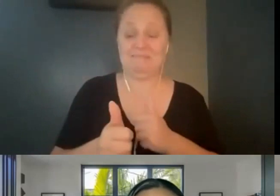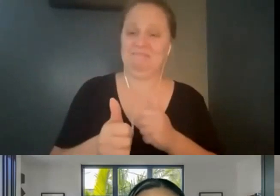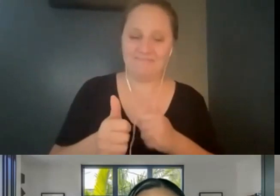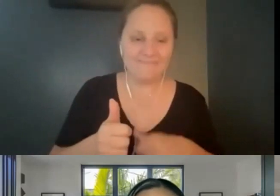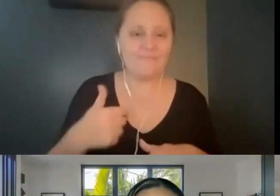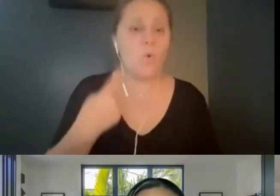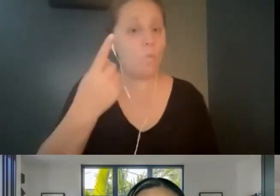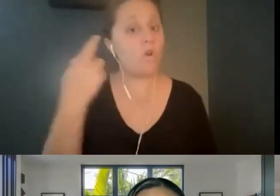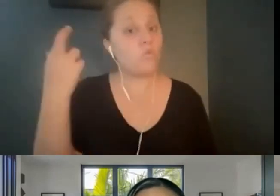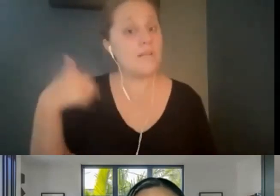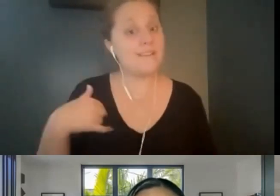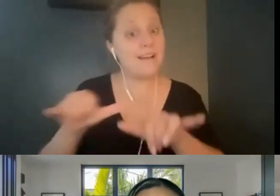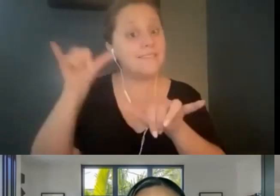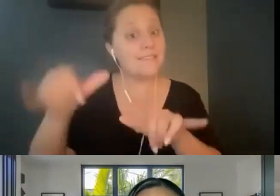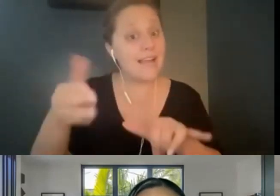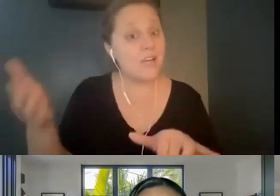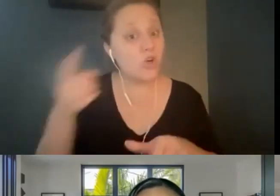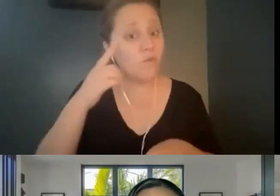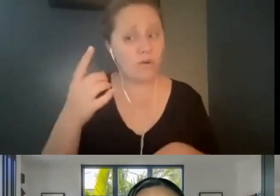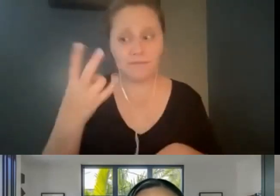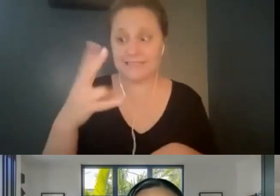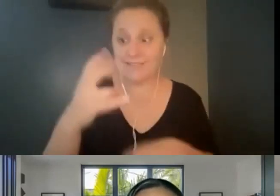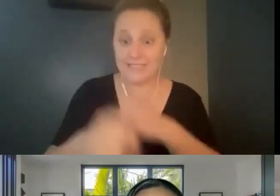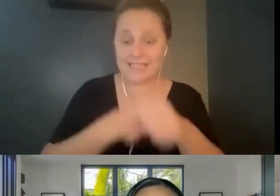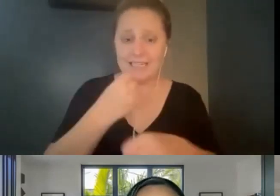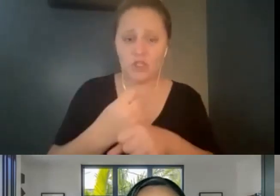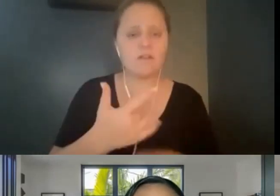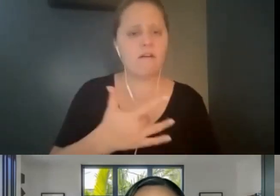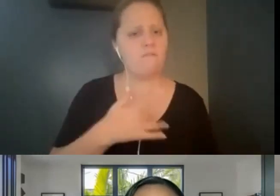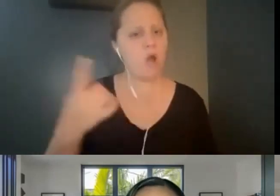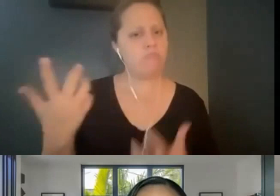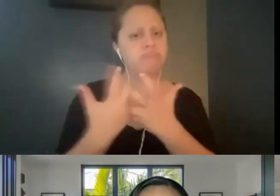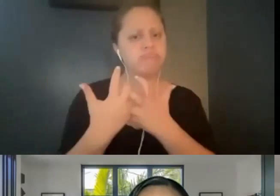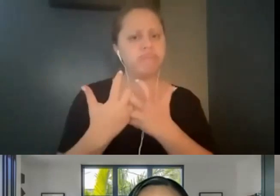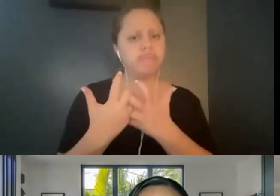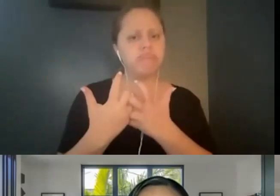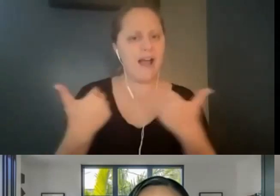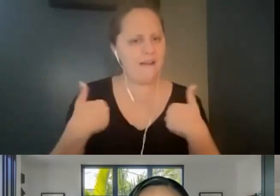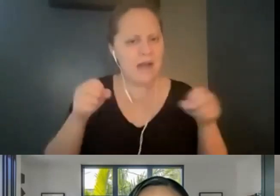17 years is because I feel there that I have a seat at the table, and over time